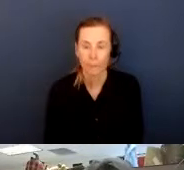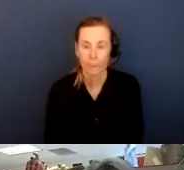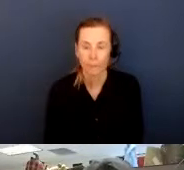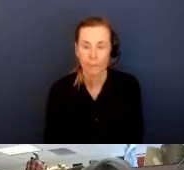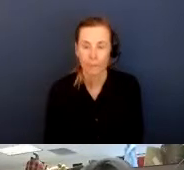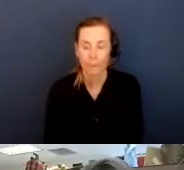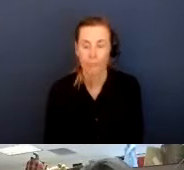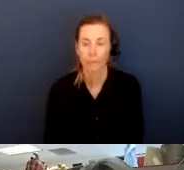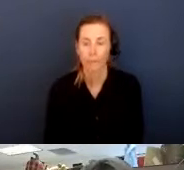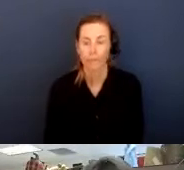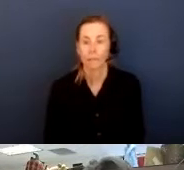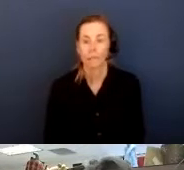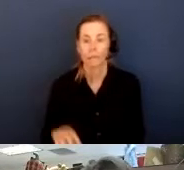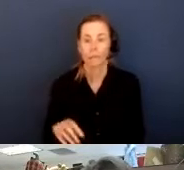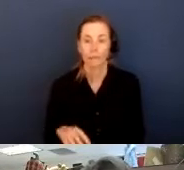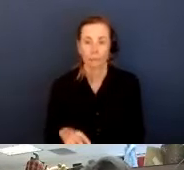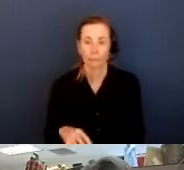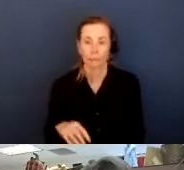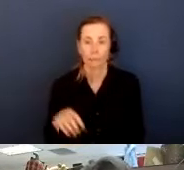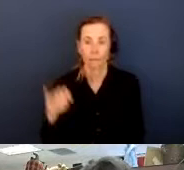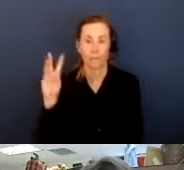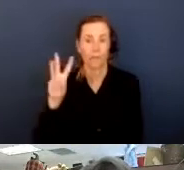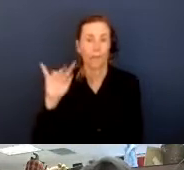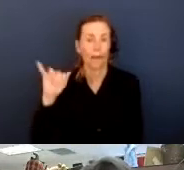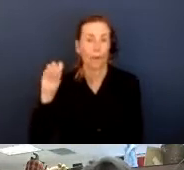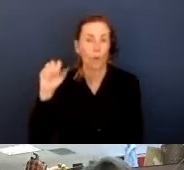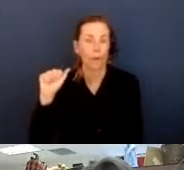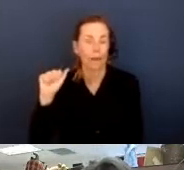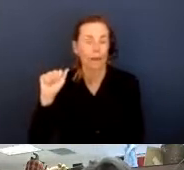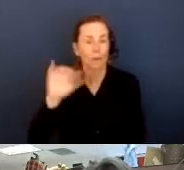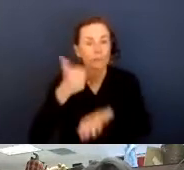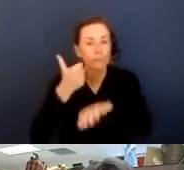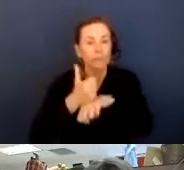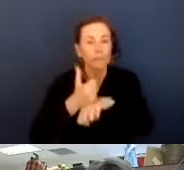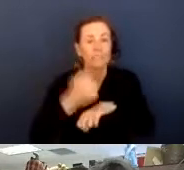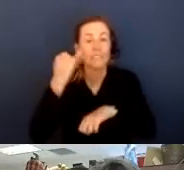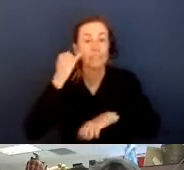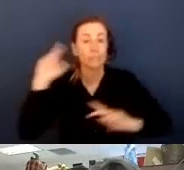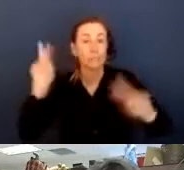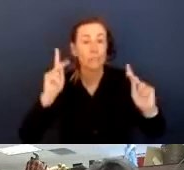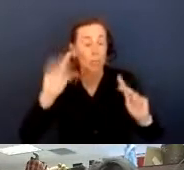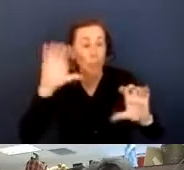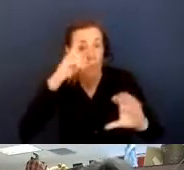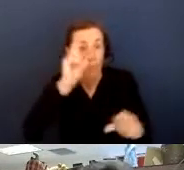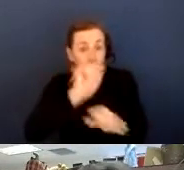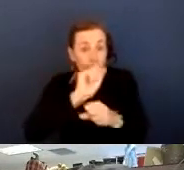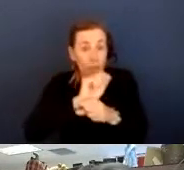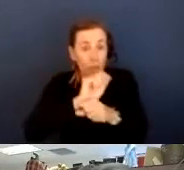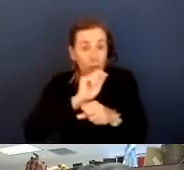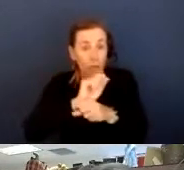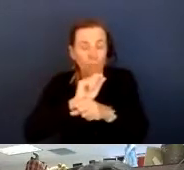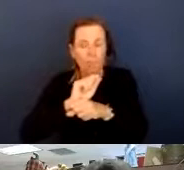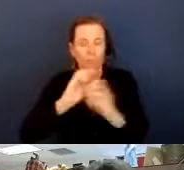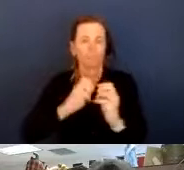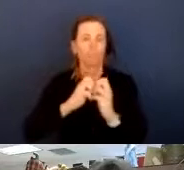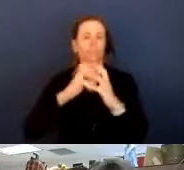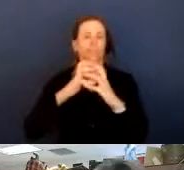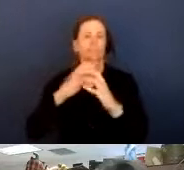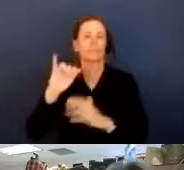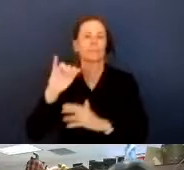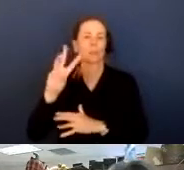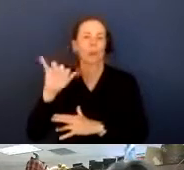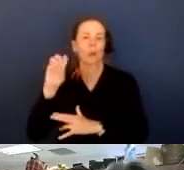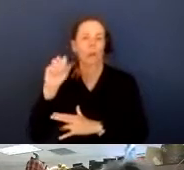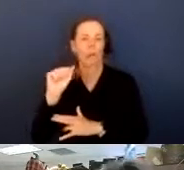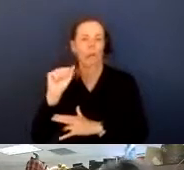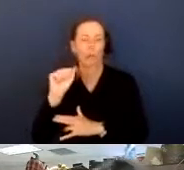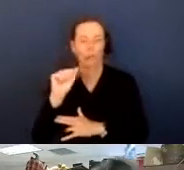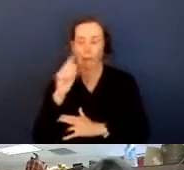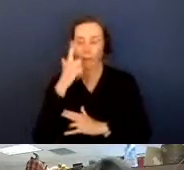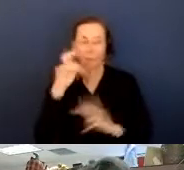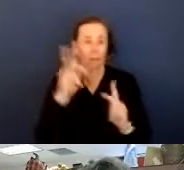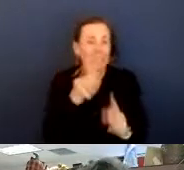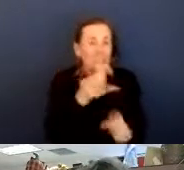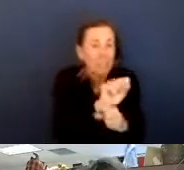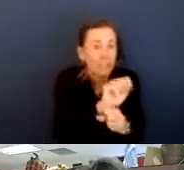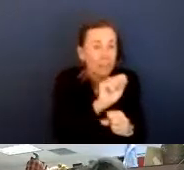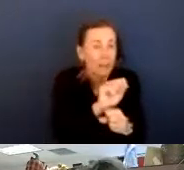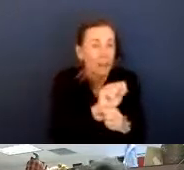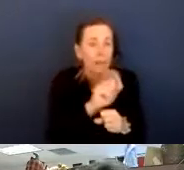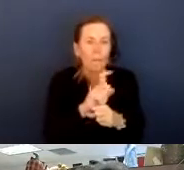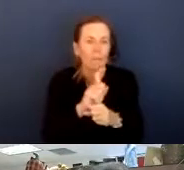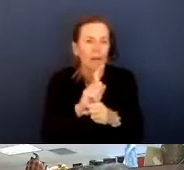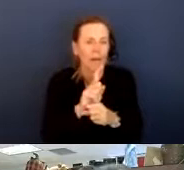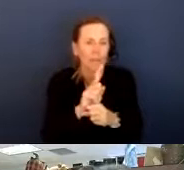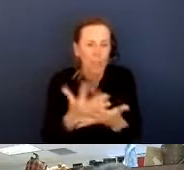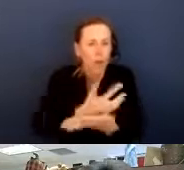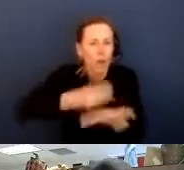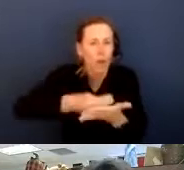Jacque: WIOA is set up for people who need help with the job search. WIOA helps people find a job that earns money